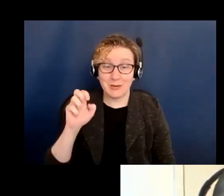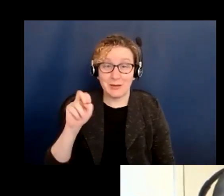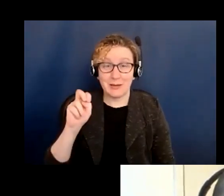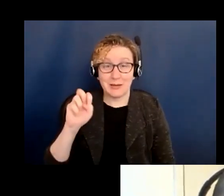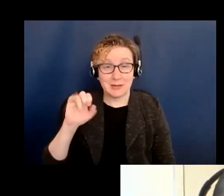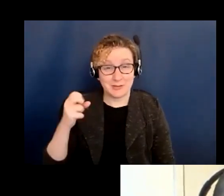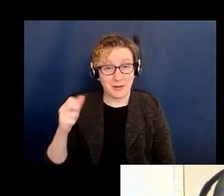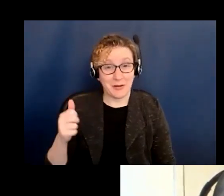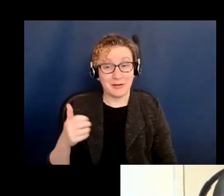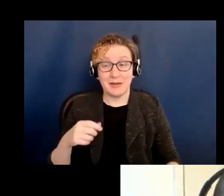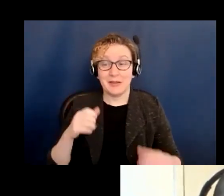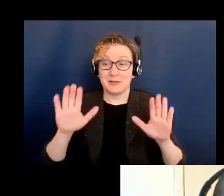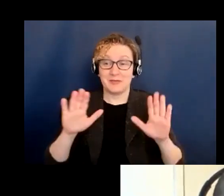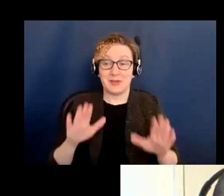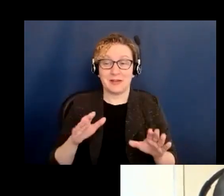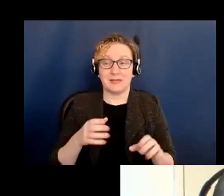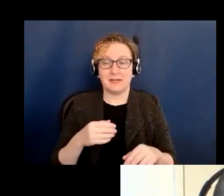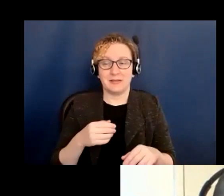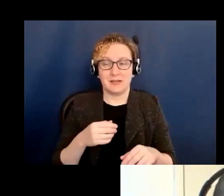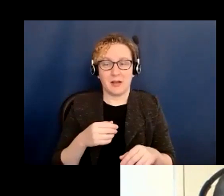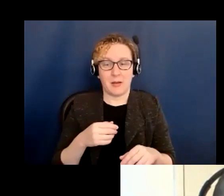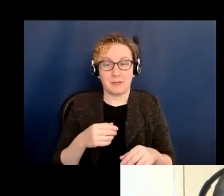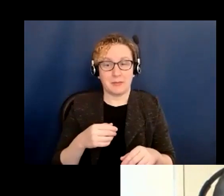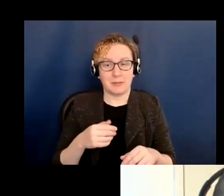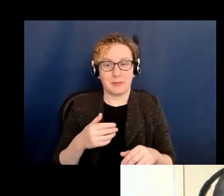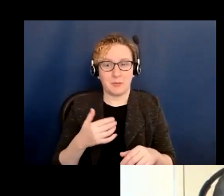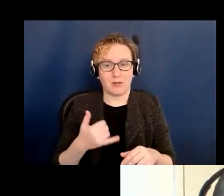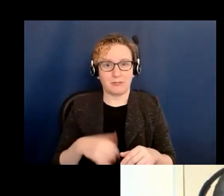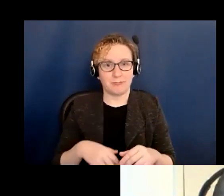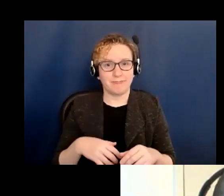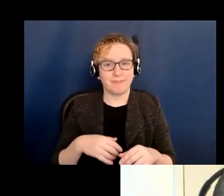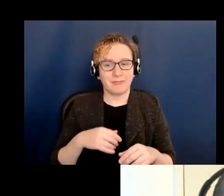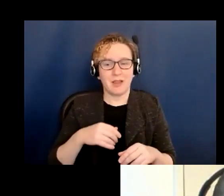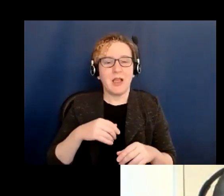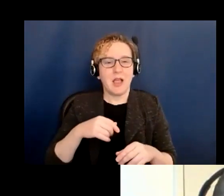they get around the table and plan all of the possibilities and make a procedure for every single outcome.